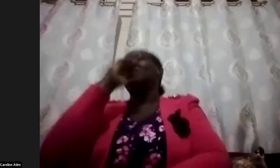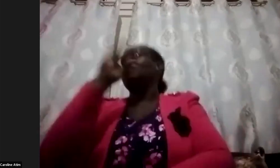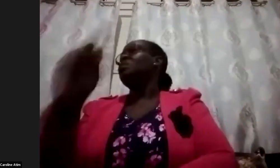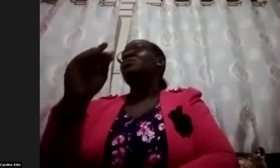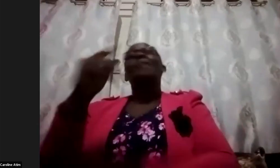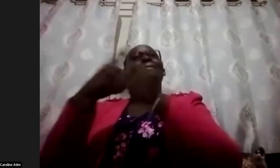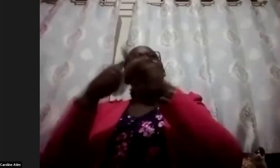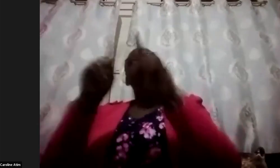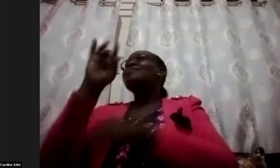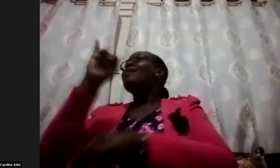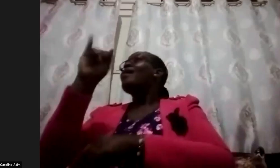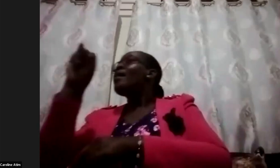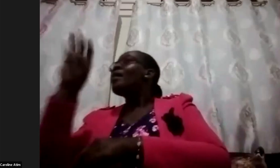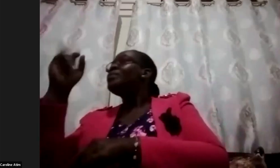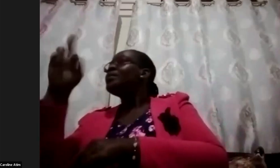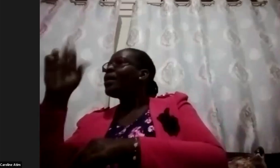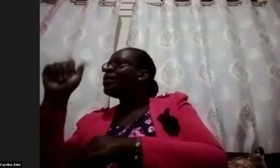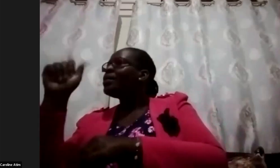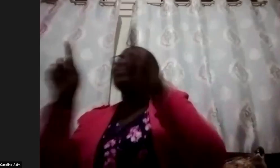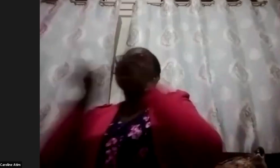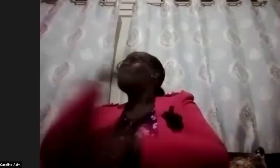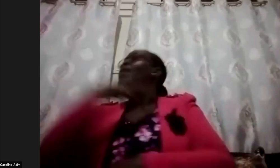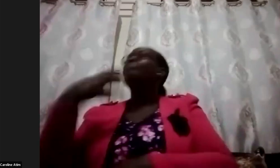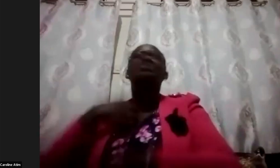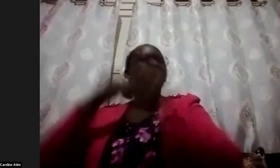language and they cannot speak.